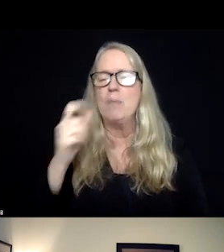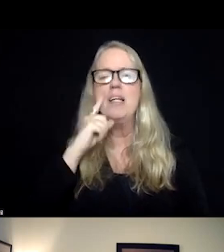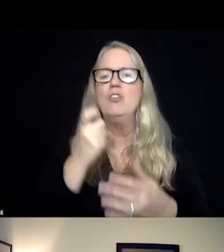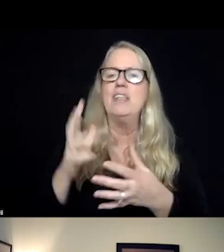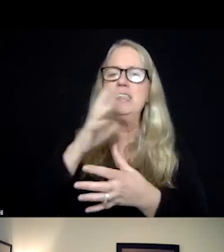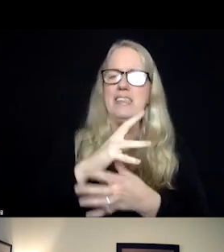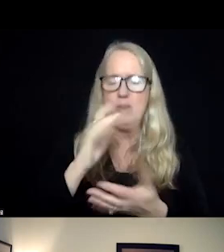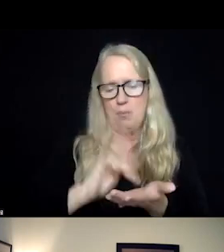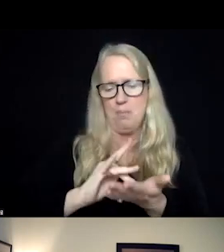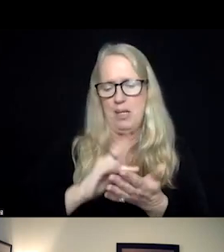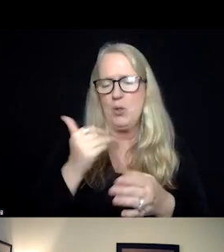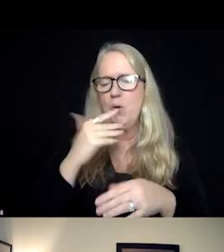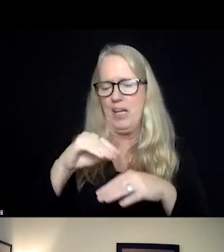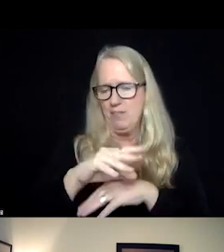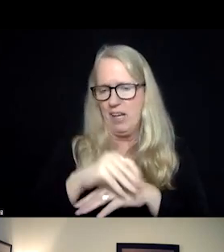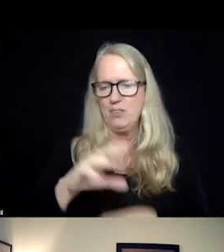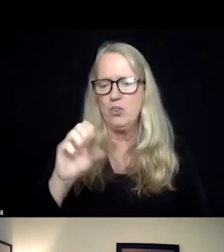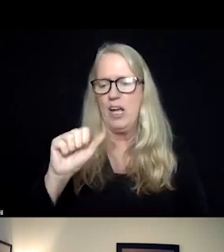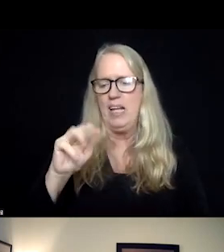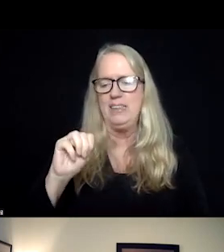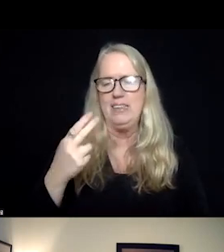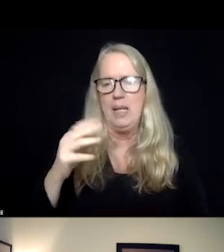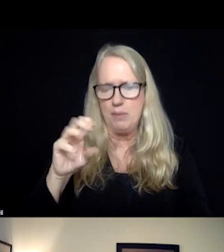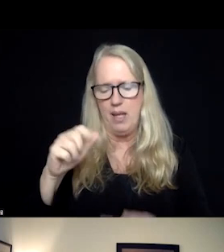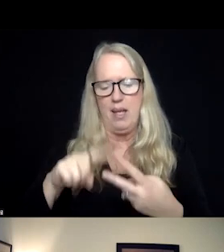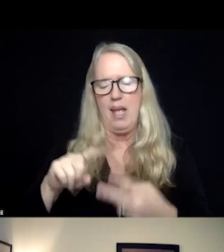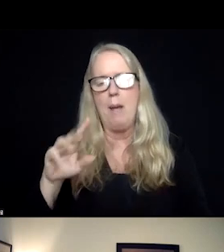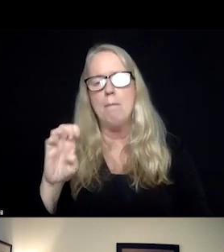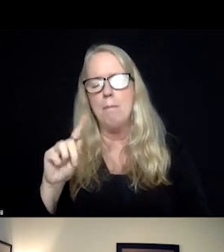DOCTOR SHAW, I WILL TURN IT TO YOU.